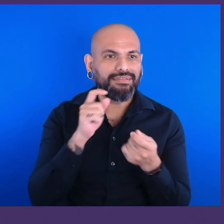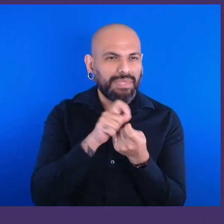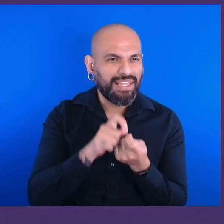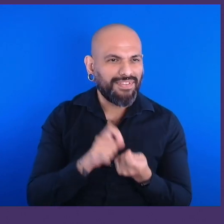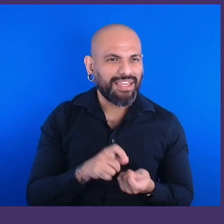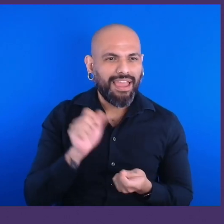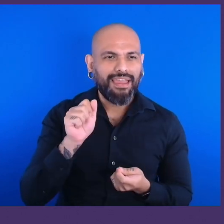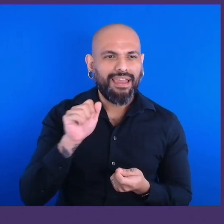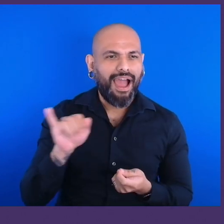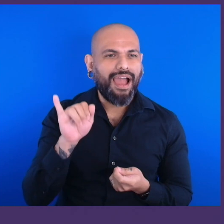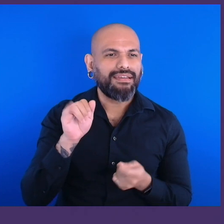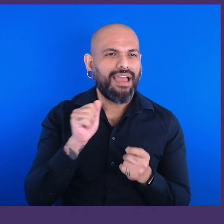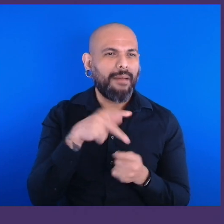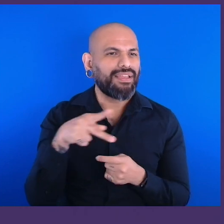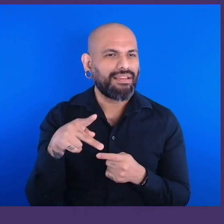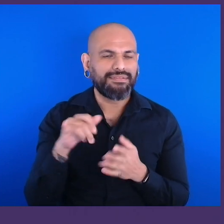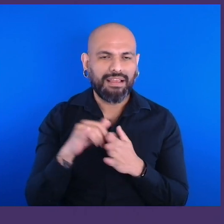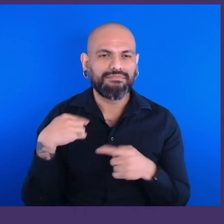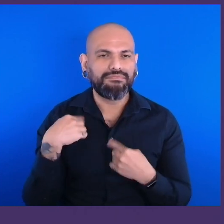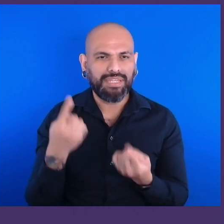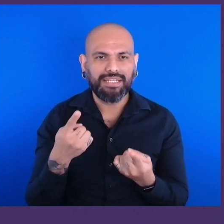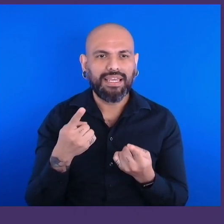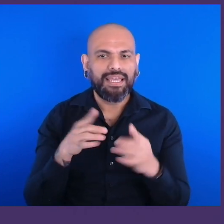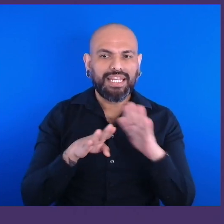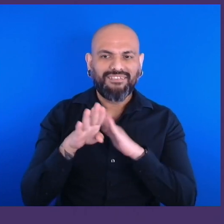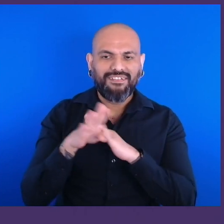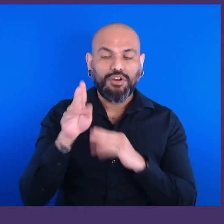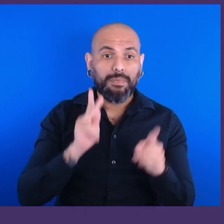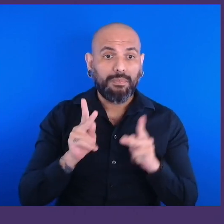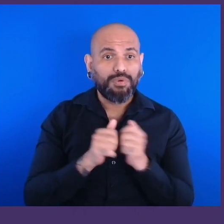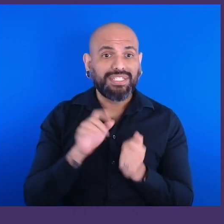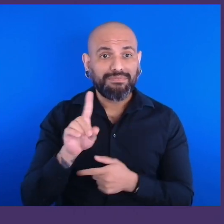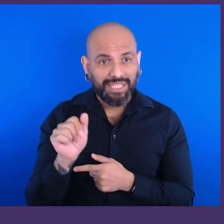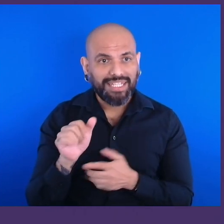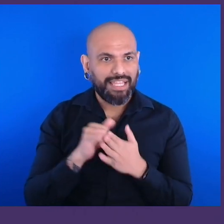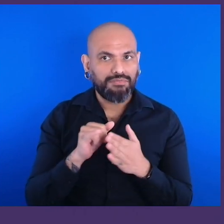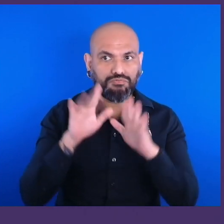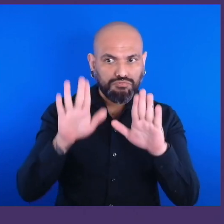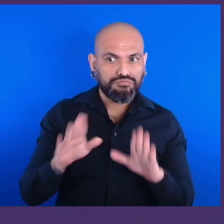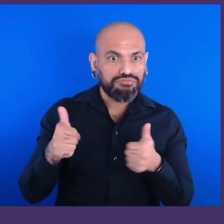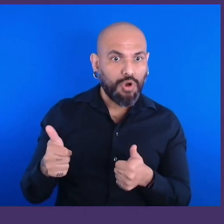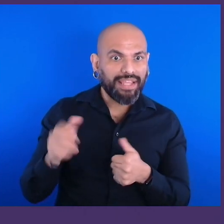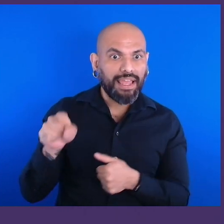that have been developed for persons with disabilities that are really great. But the problem sometimes is